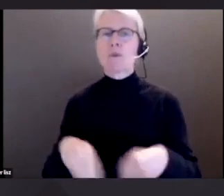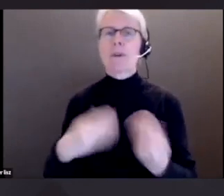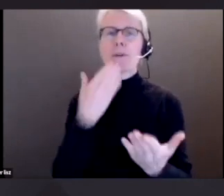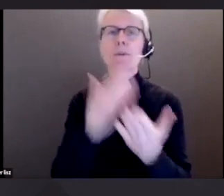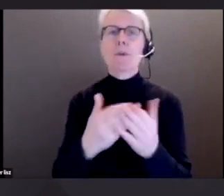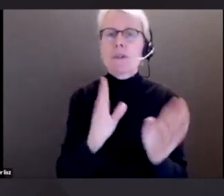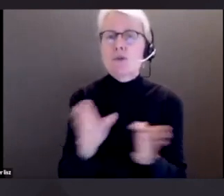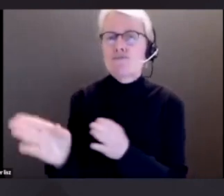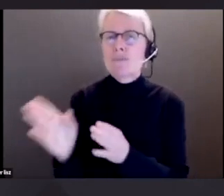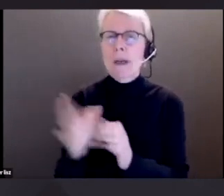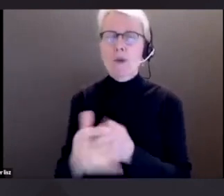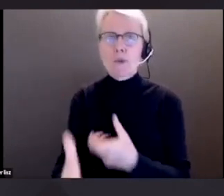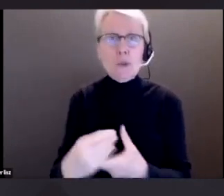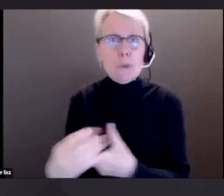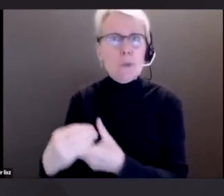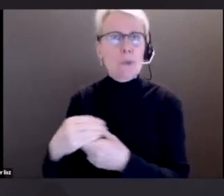who are experiencing disability.